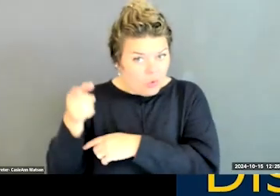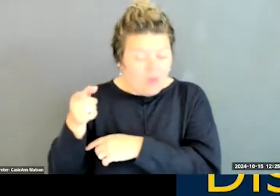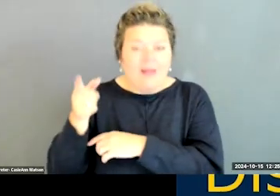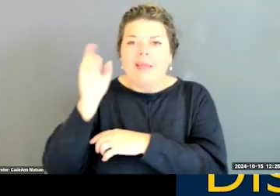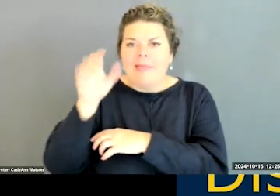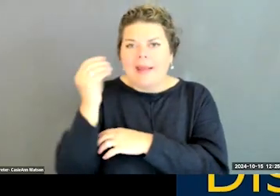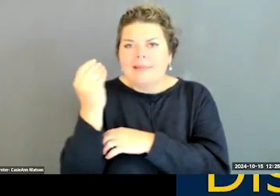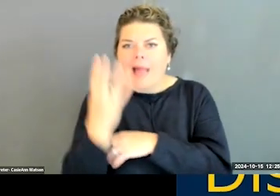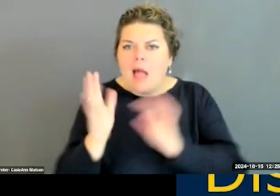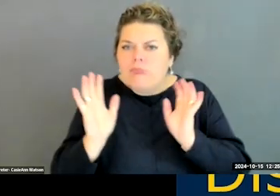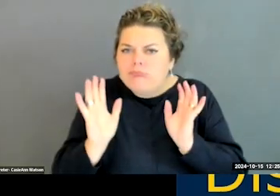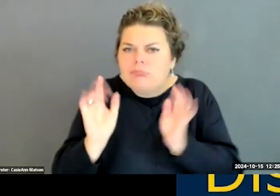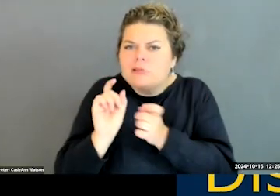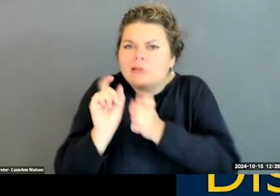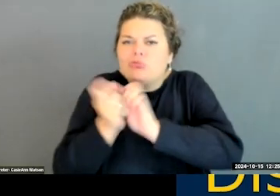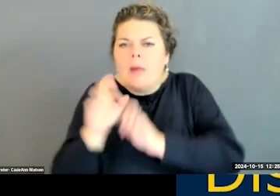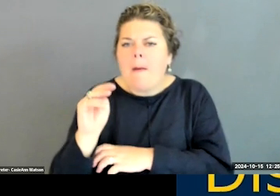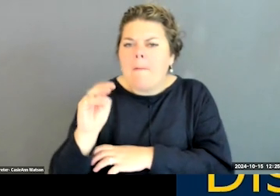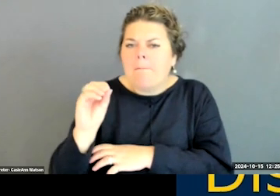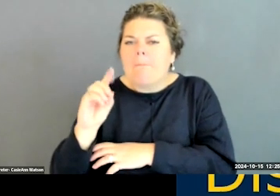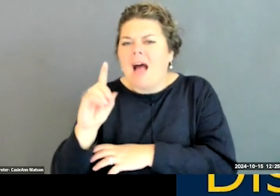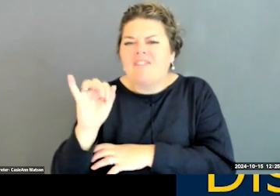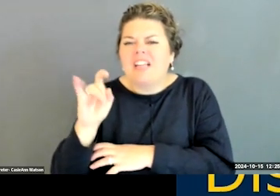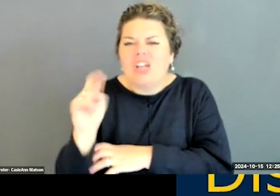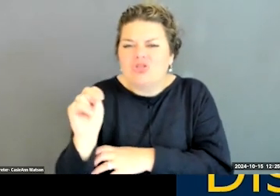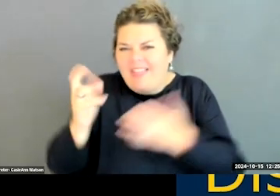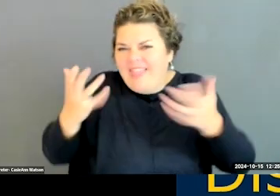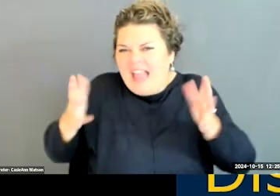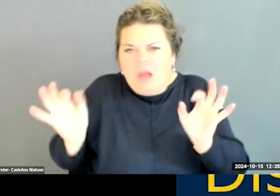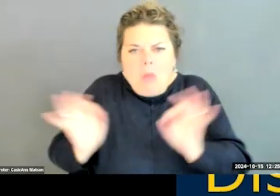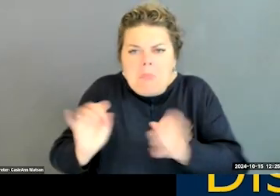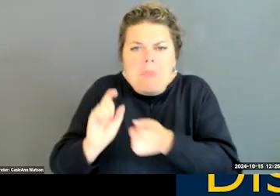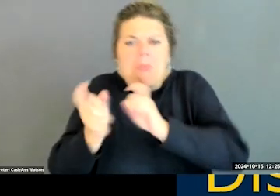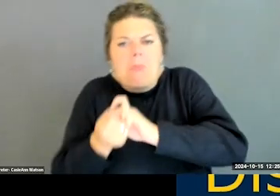it's made a modification to comply with federal law. Indeed, that sounds a little bit stuffy.